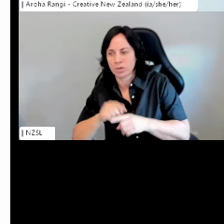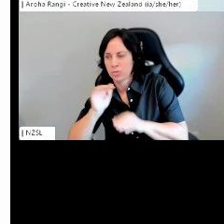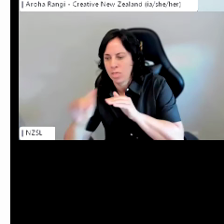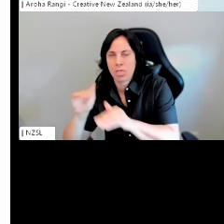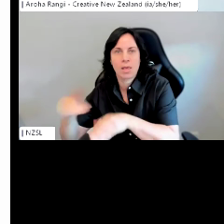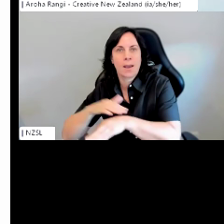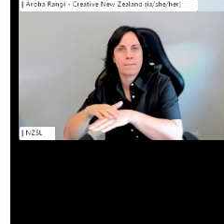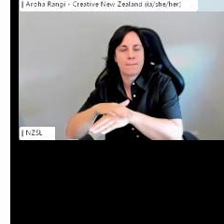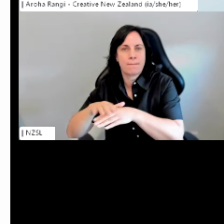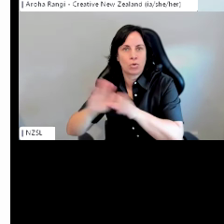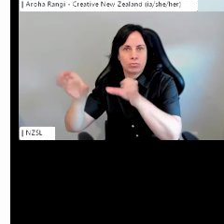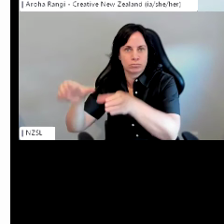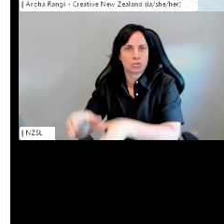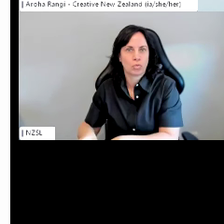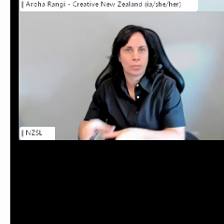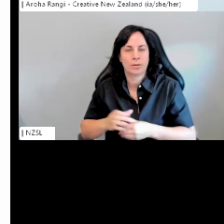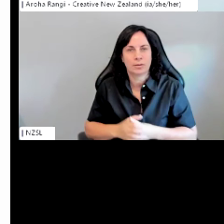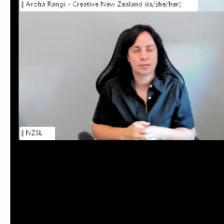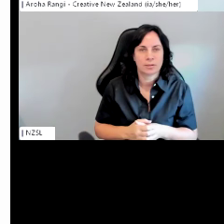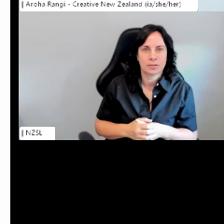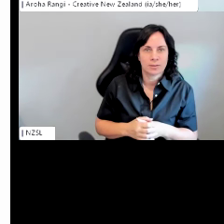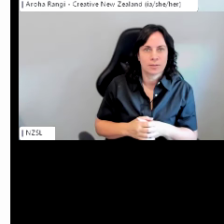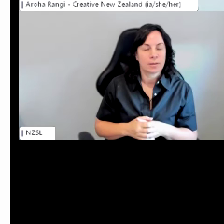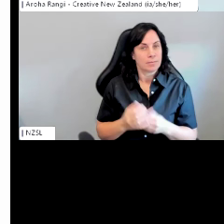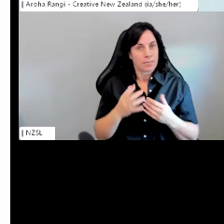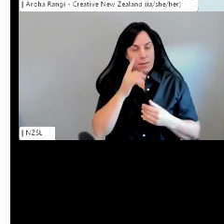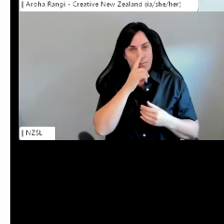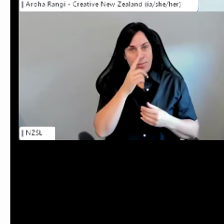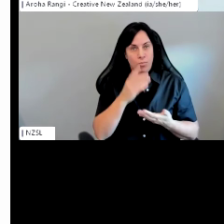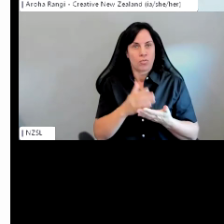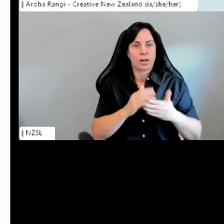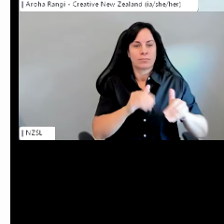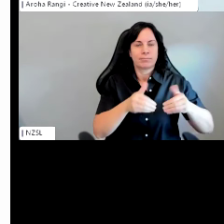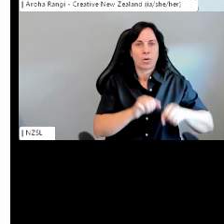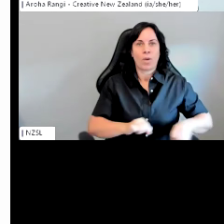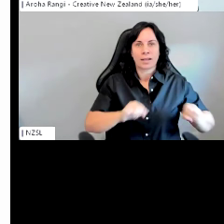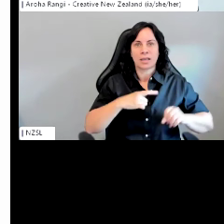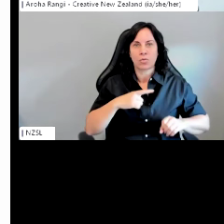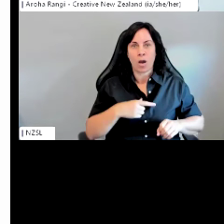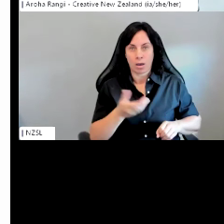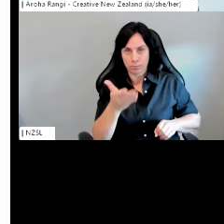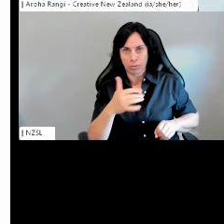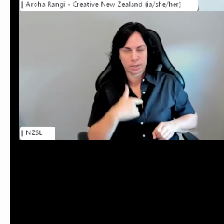uh I I think what they're waiting for is something super persuasive, something that's going to really